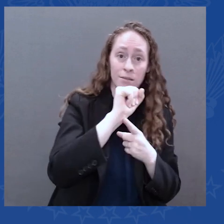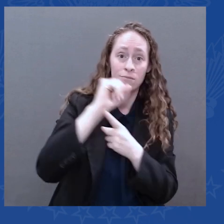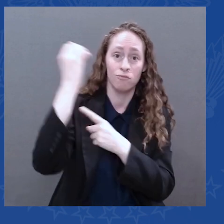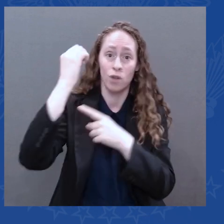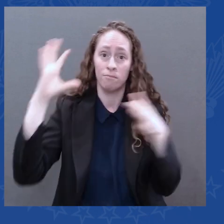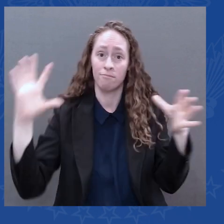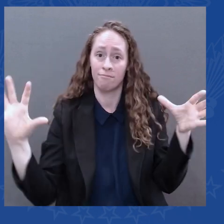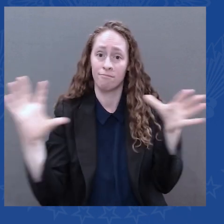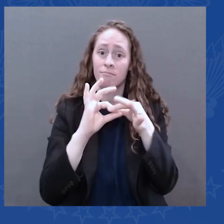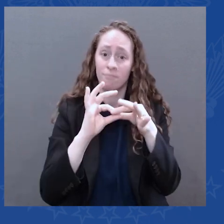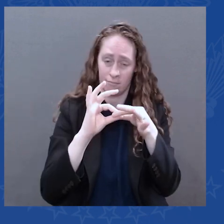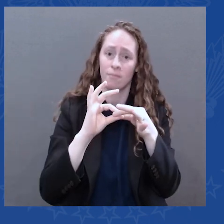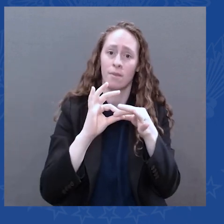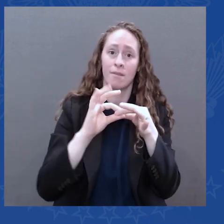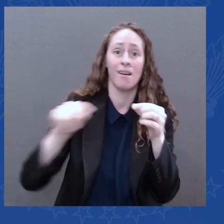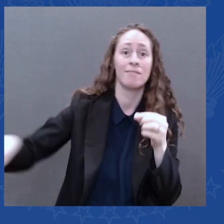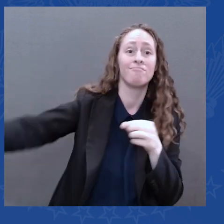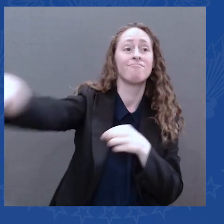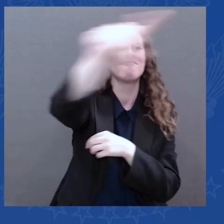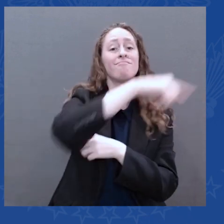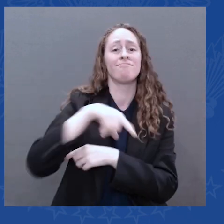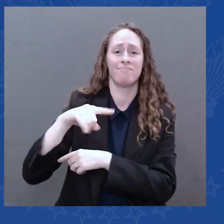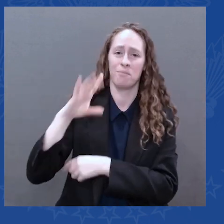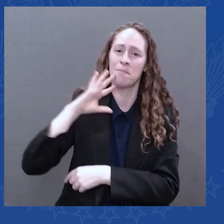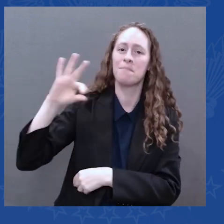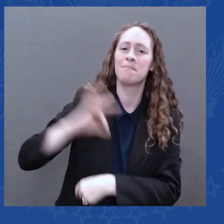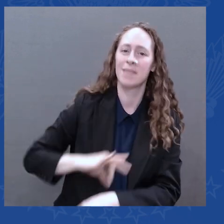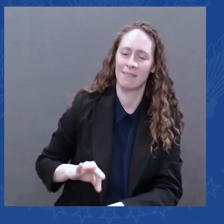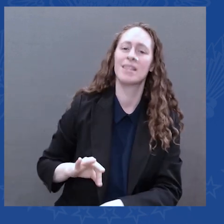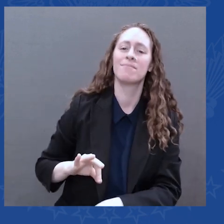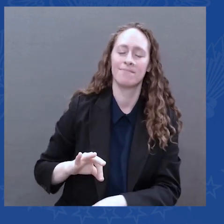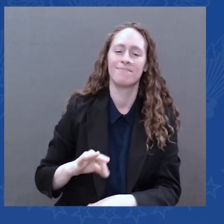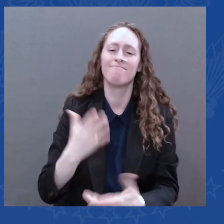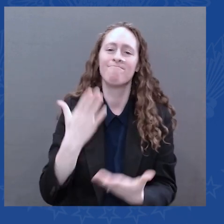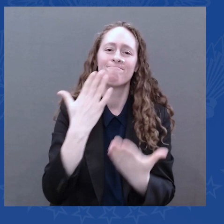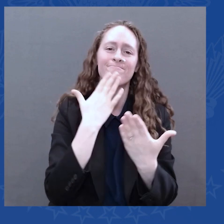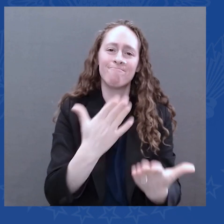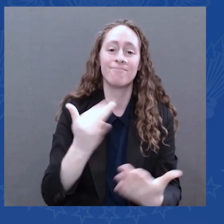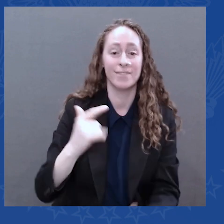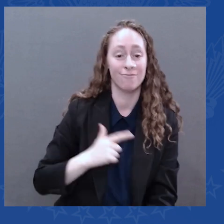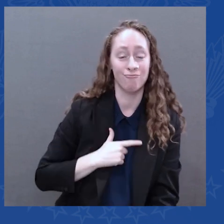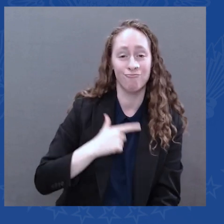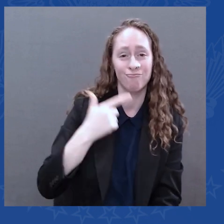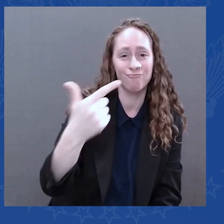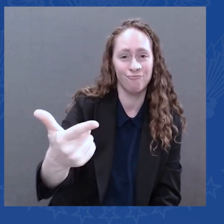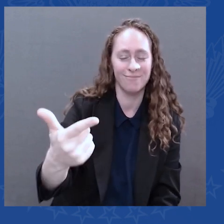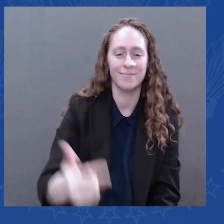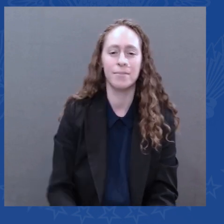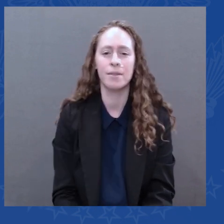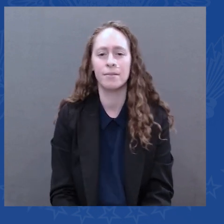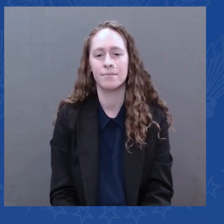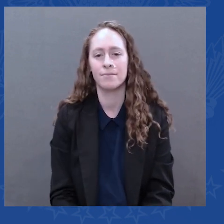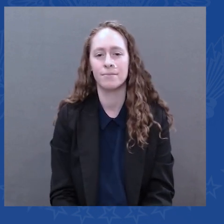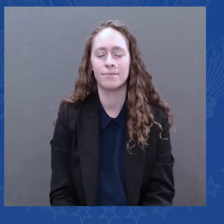So I thank you all, and I'm now going to yield the podium to the President. Let me pull this out.